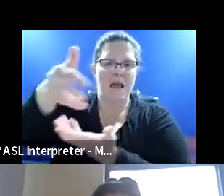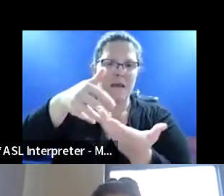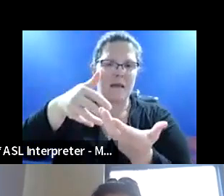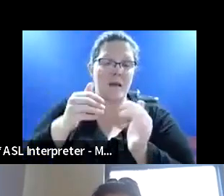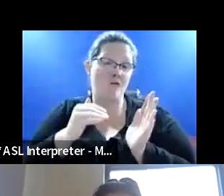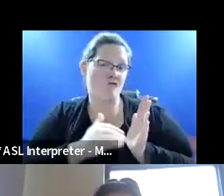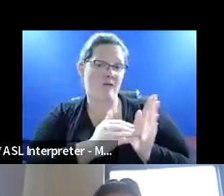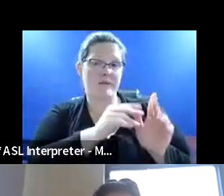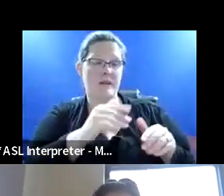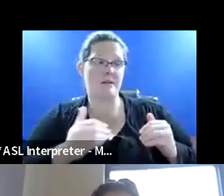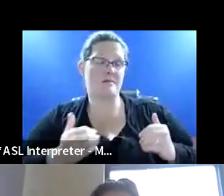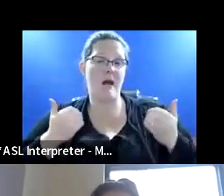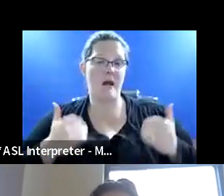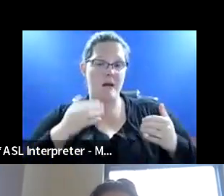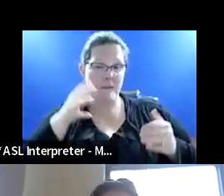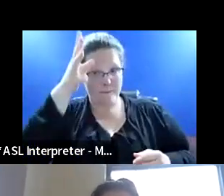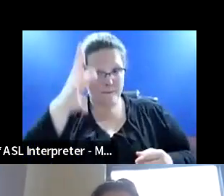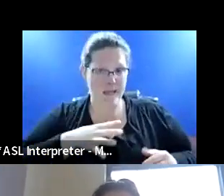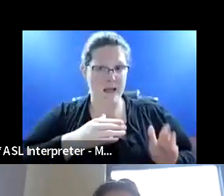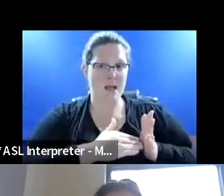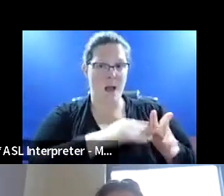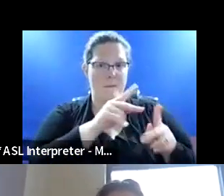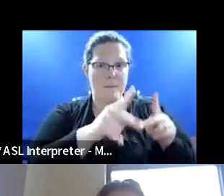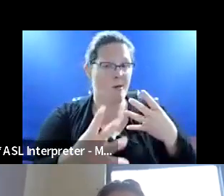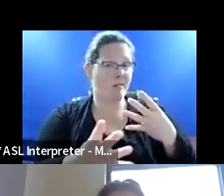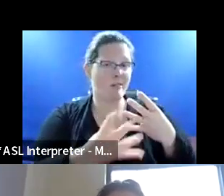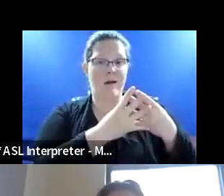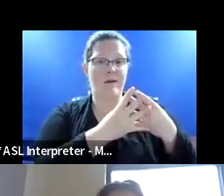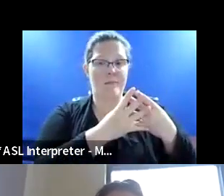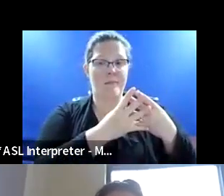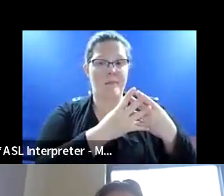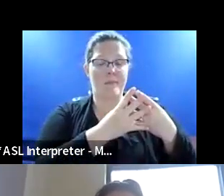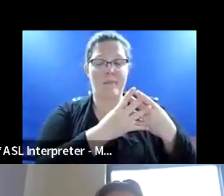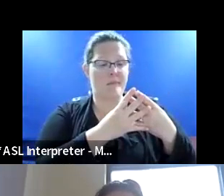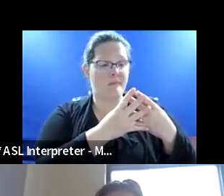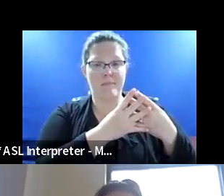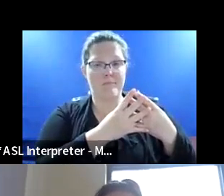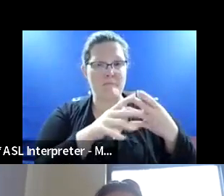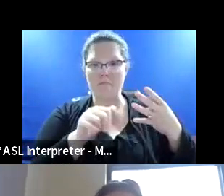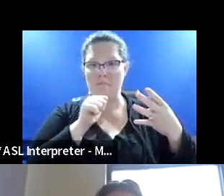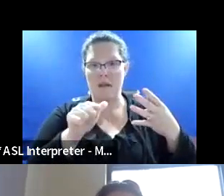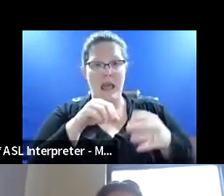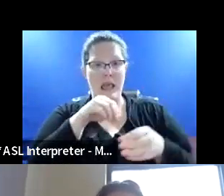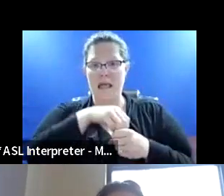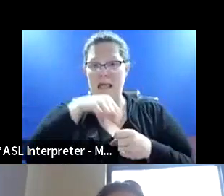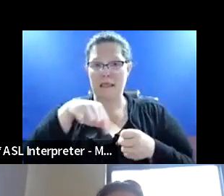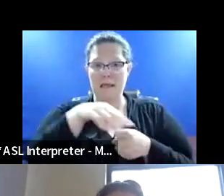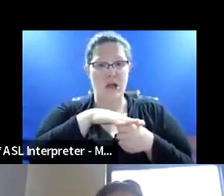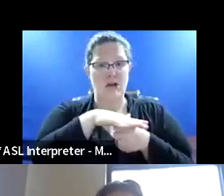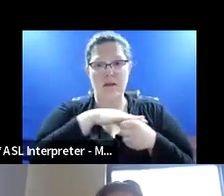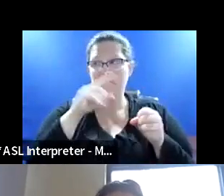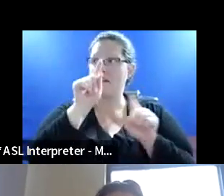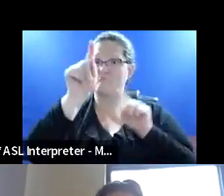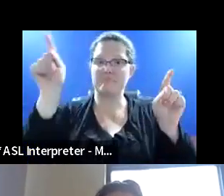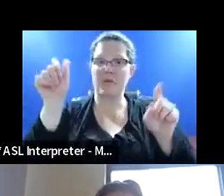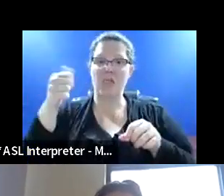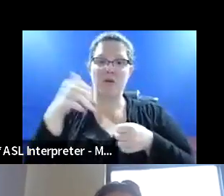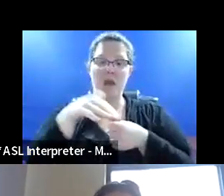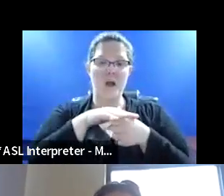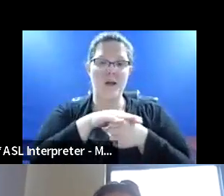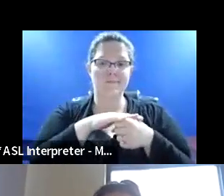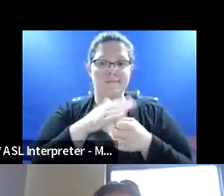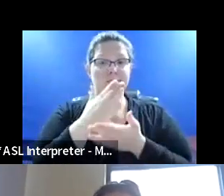AND SO FAR, THE ONLY THING I CAN TEACH IS ANGER MANAGEMENT BUT I OFTEN TALK TO INMATES ABOUT TRANSITIONING BACK INTO SOCIETY.